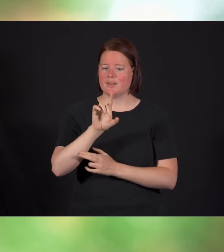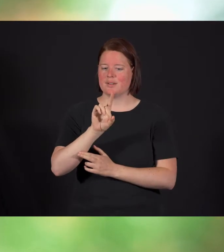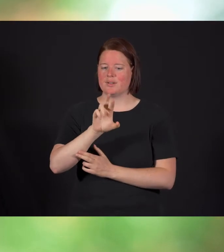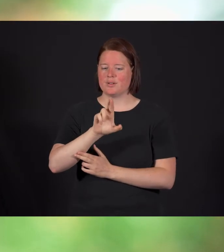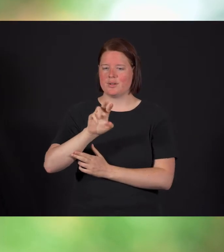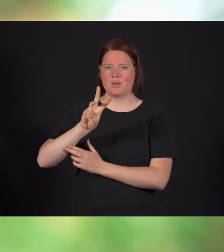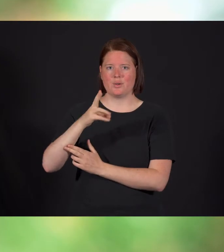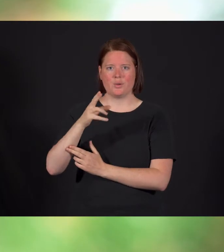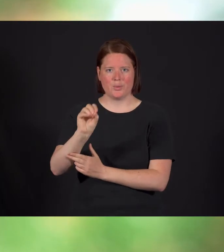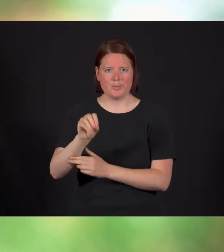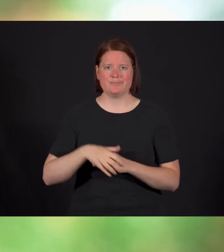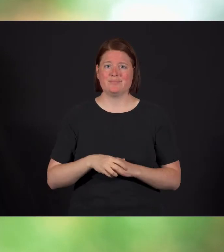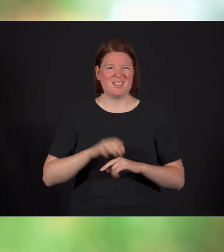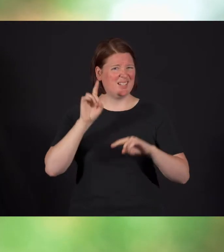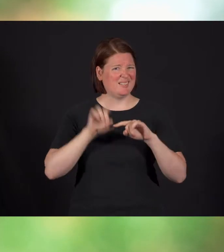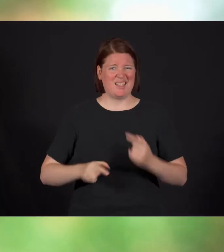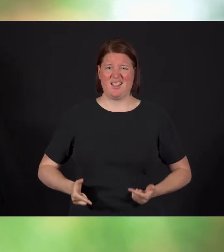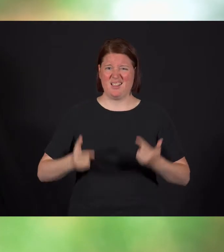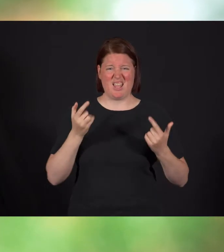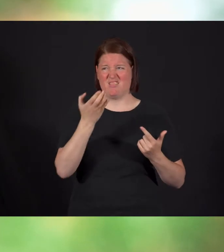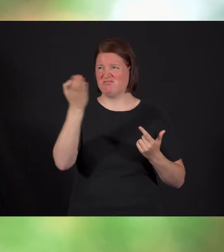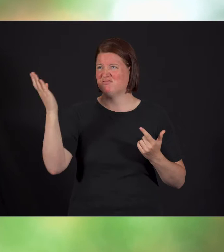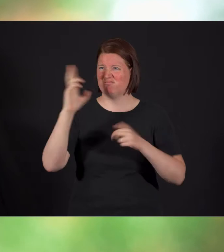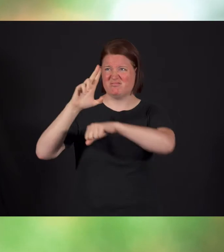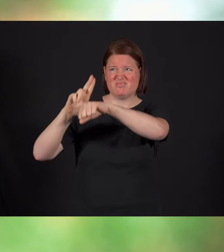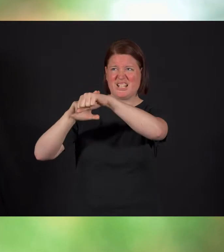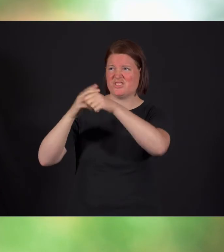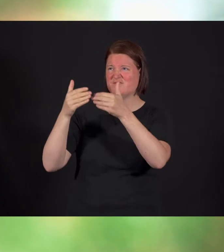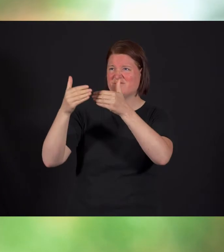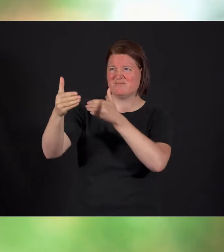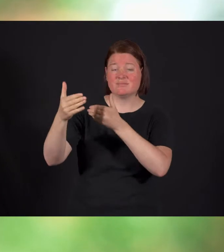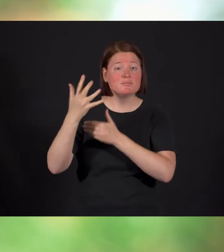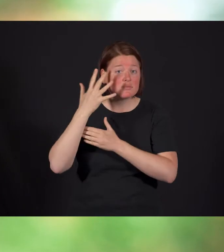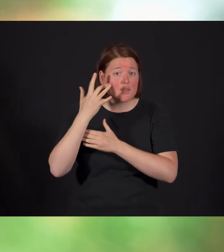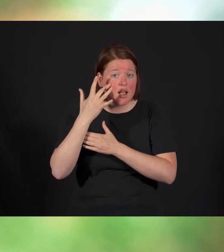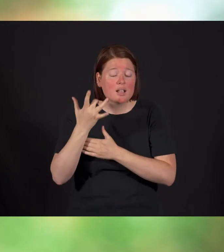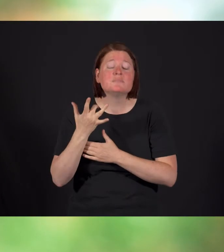because when he did live in the wild, he was living in the hollow of a tree or perhaps was on the branch of his tree